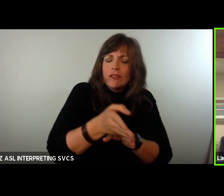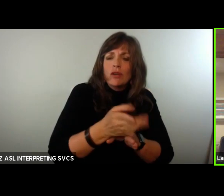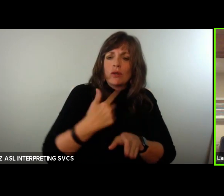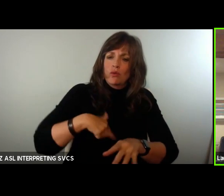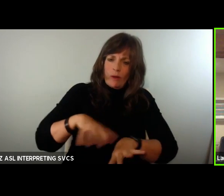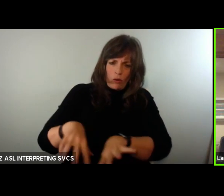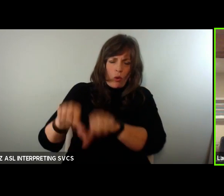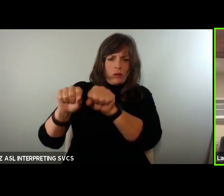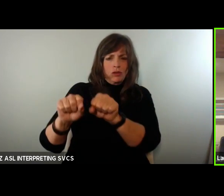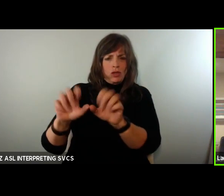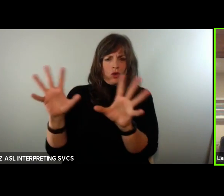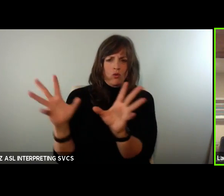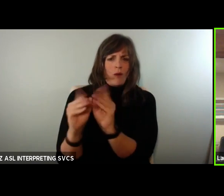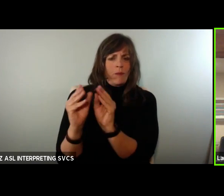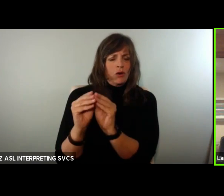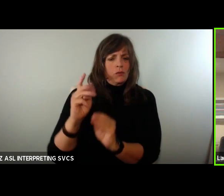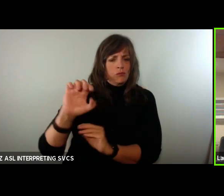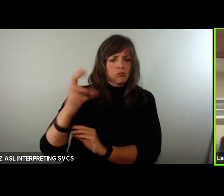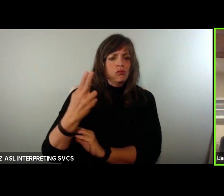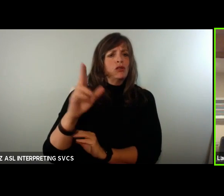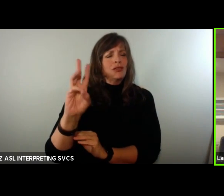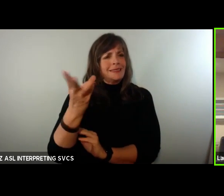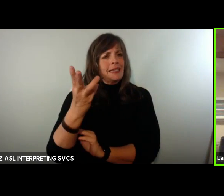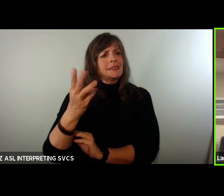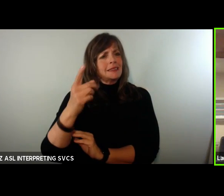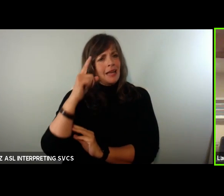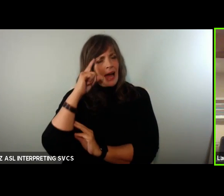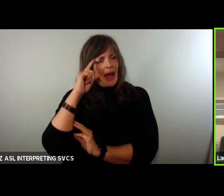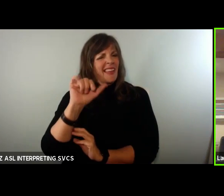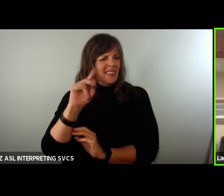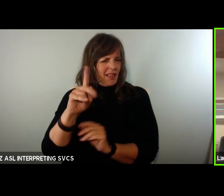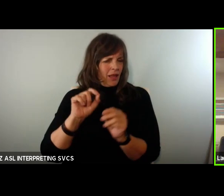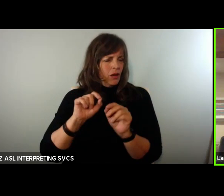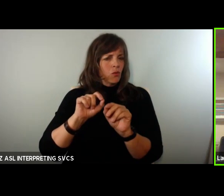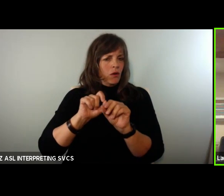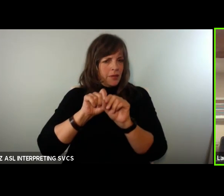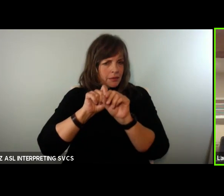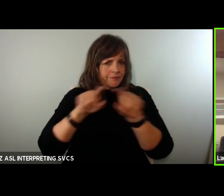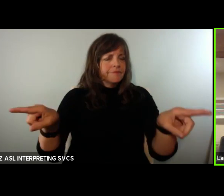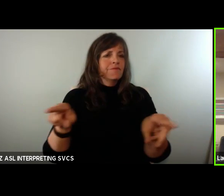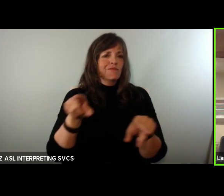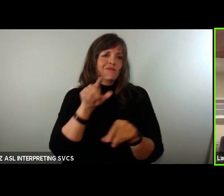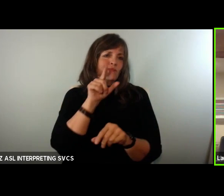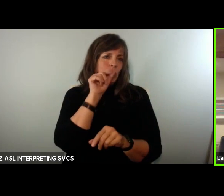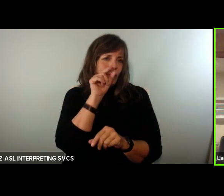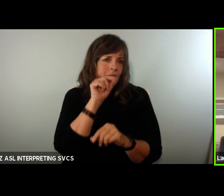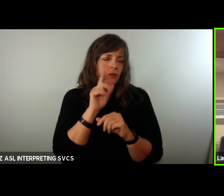and I think that that link will be tweeted out. Panelists included Paul Christy